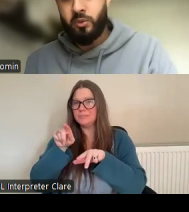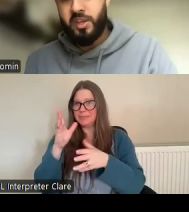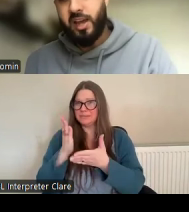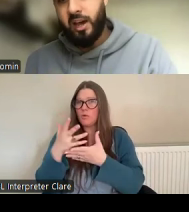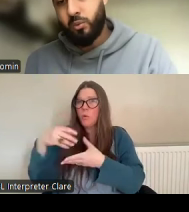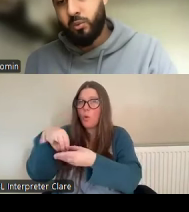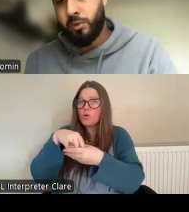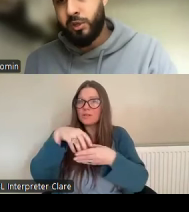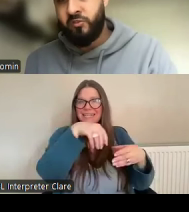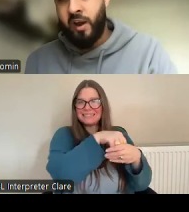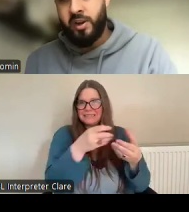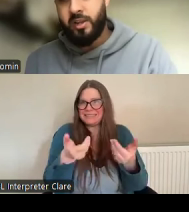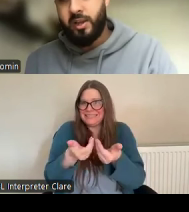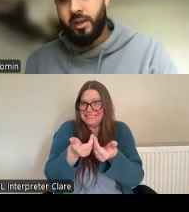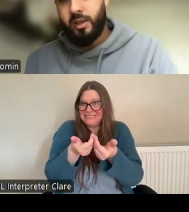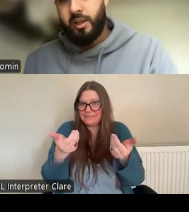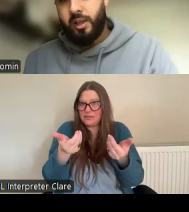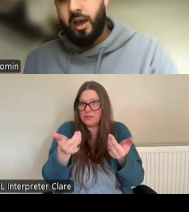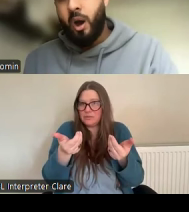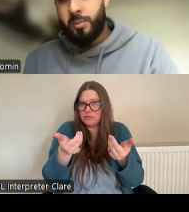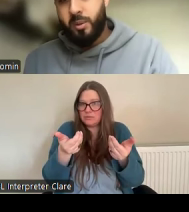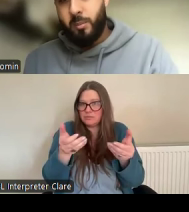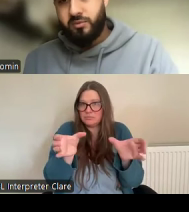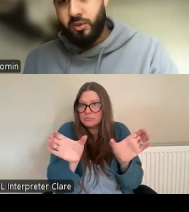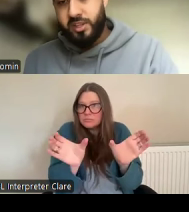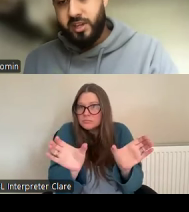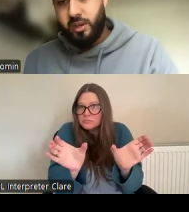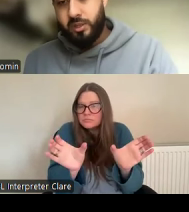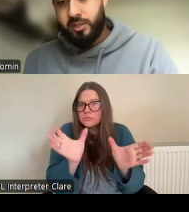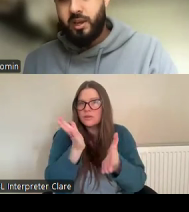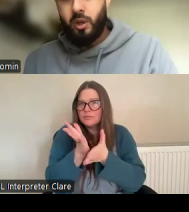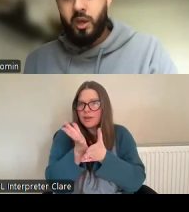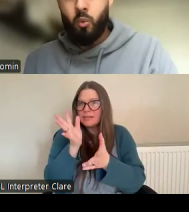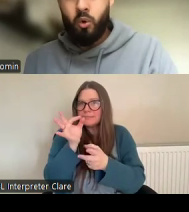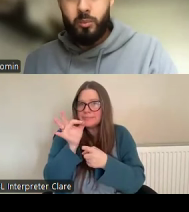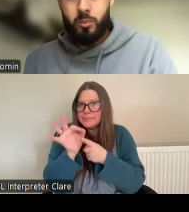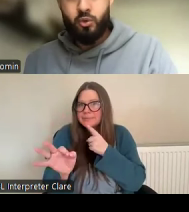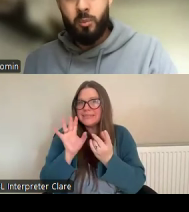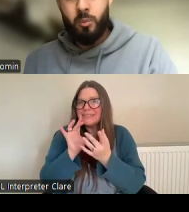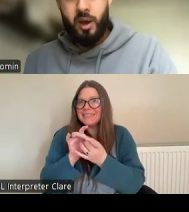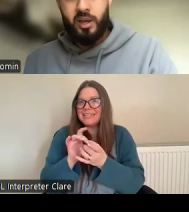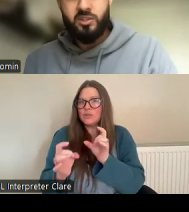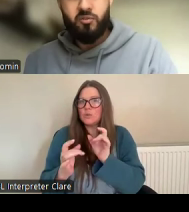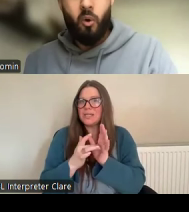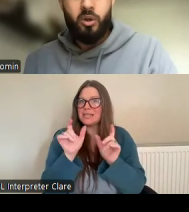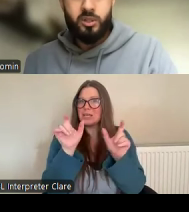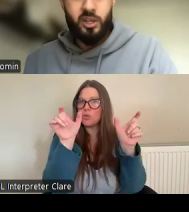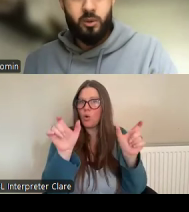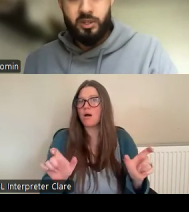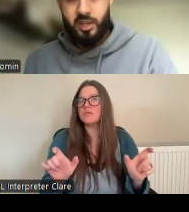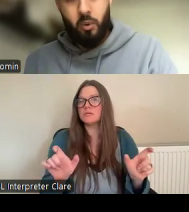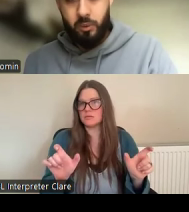This ad will be very optimized for these keywords here. It won't be too optimized for keyword set one,